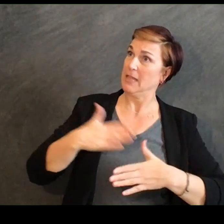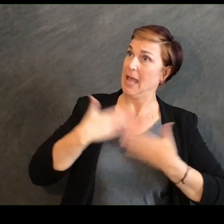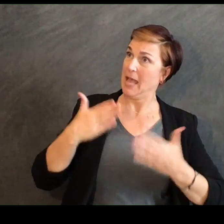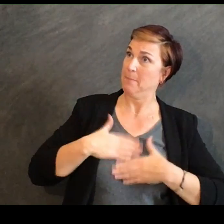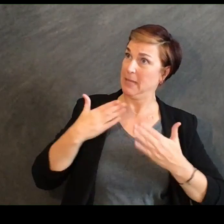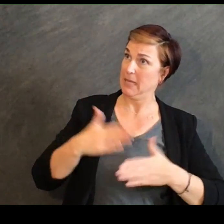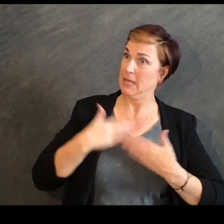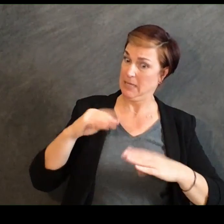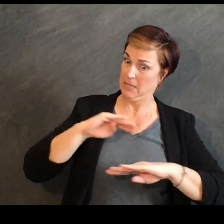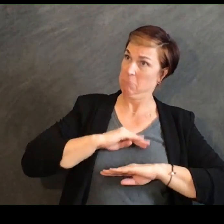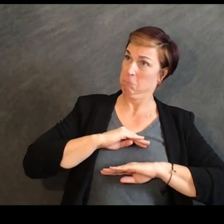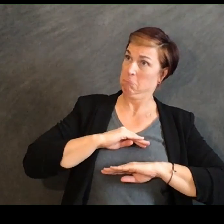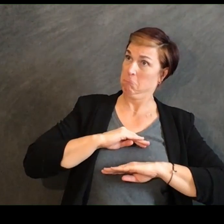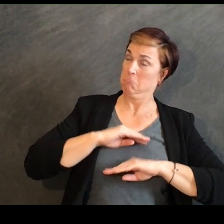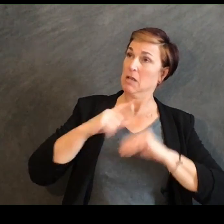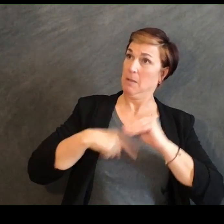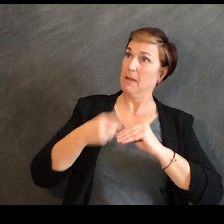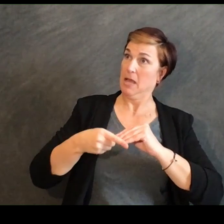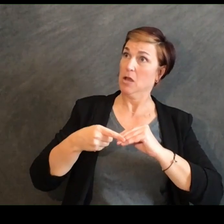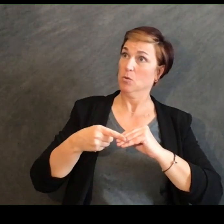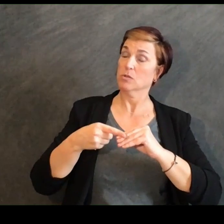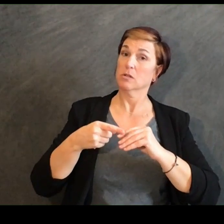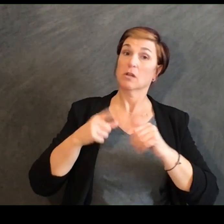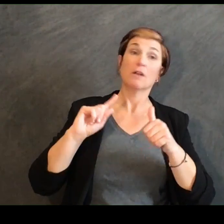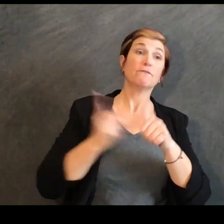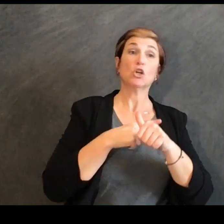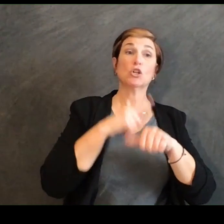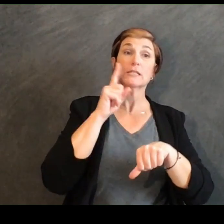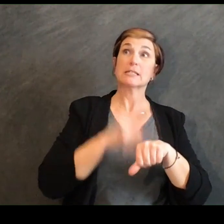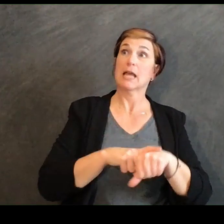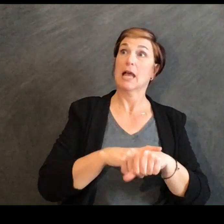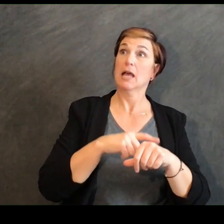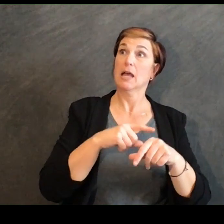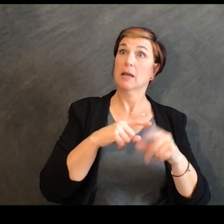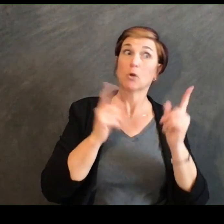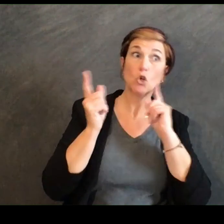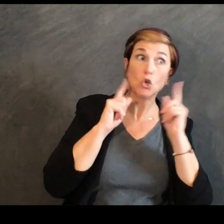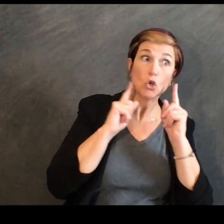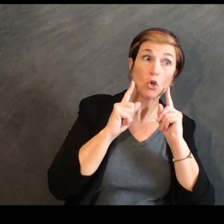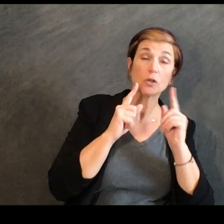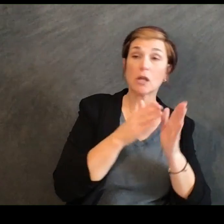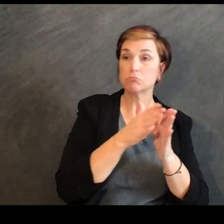correctly really told you what really happened those days and second Prime